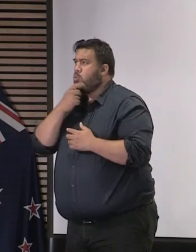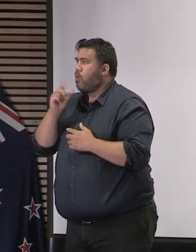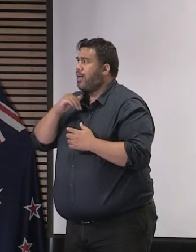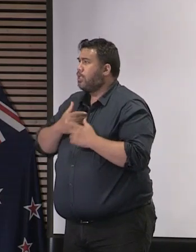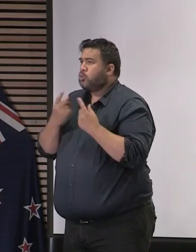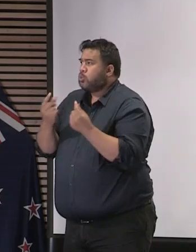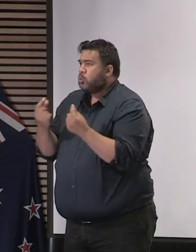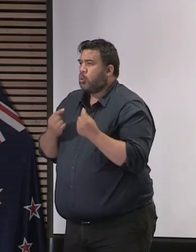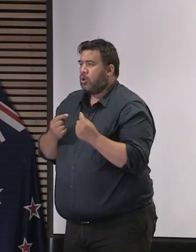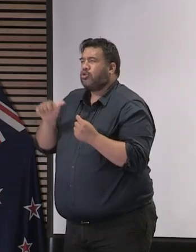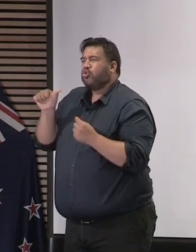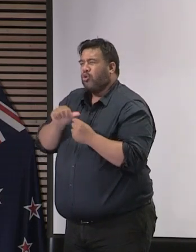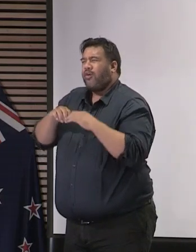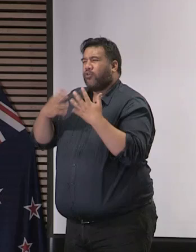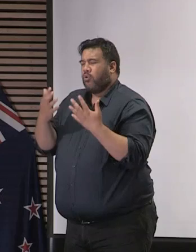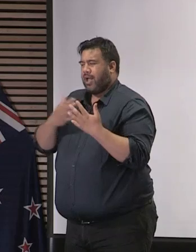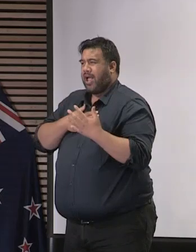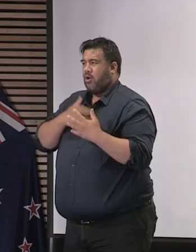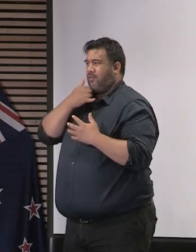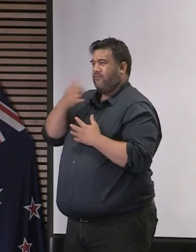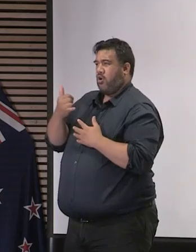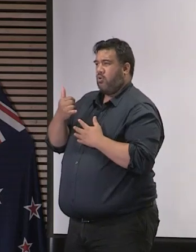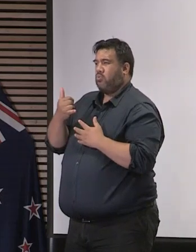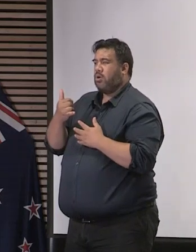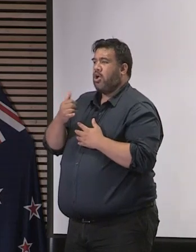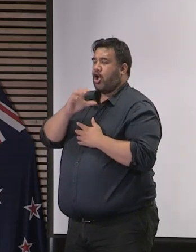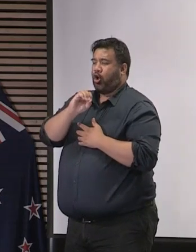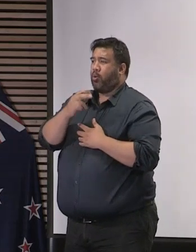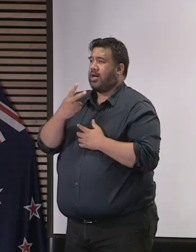Your first point of call for